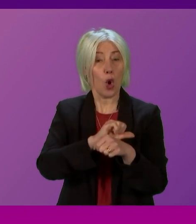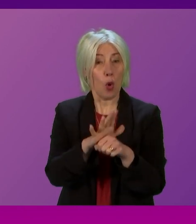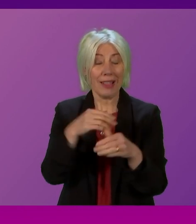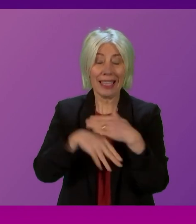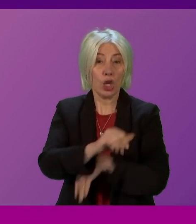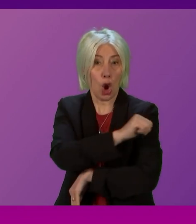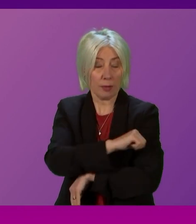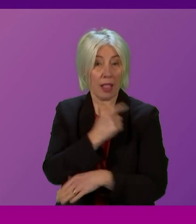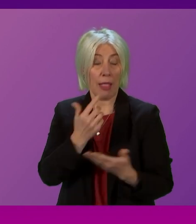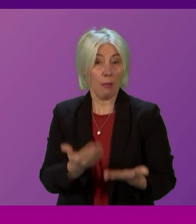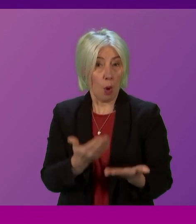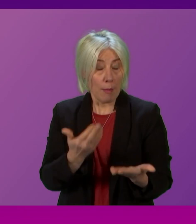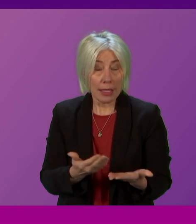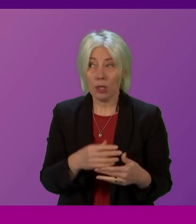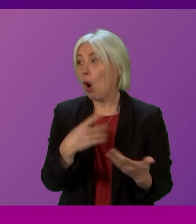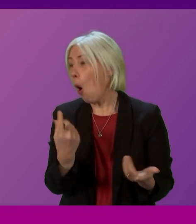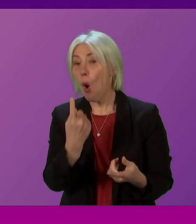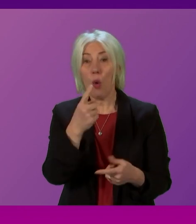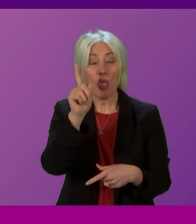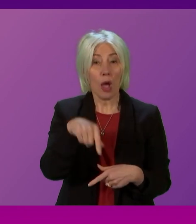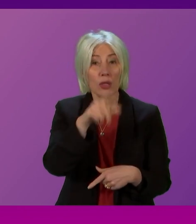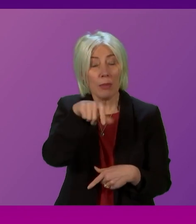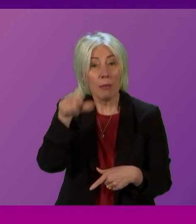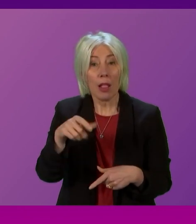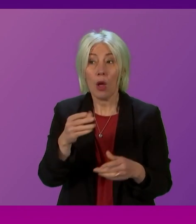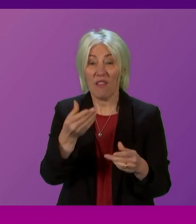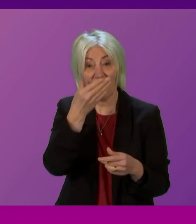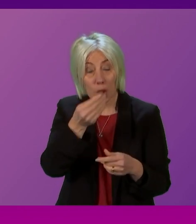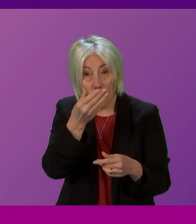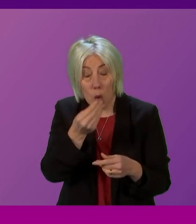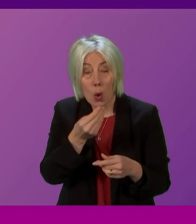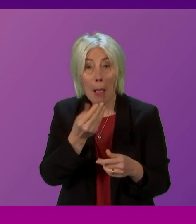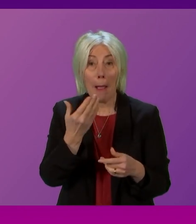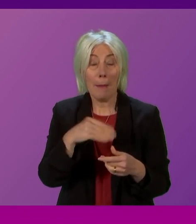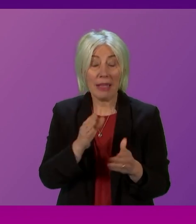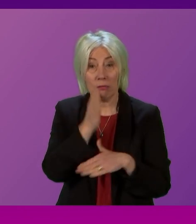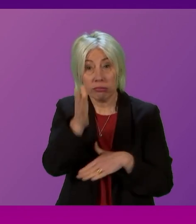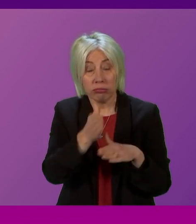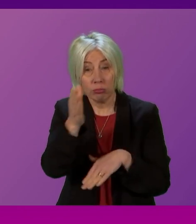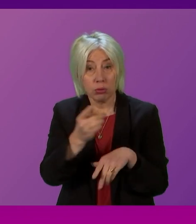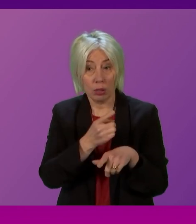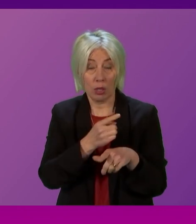and the fact that, in recent times, 1,000 patients with flu have been admitted to our